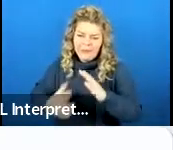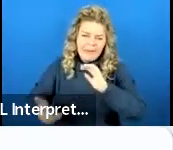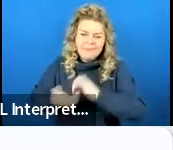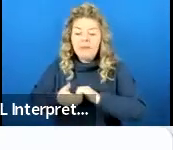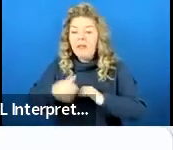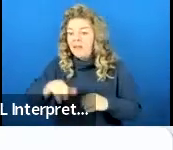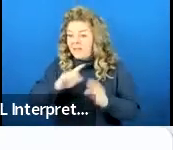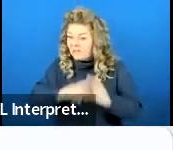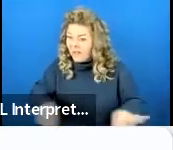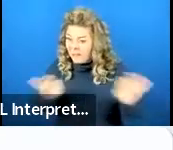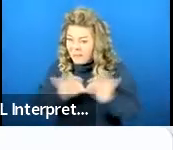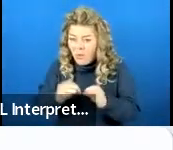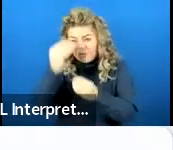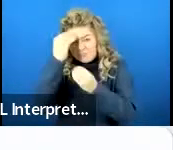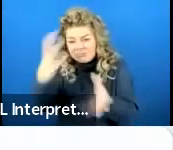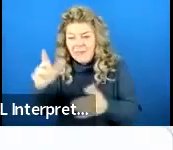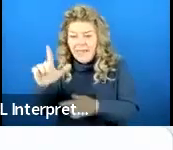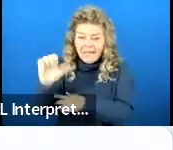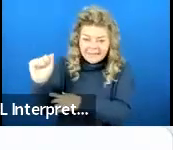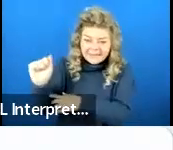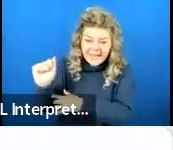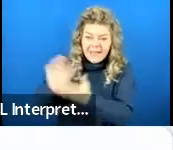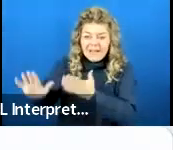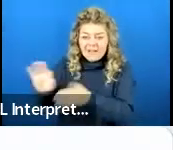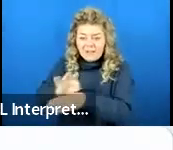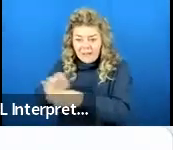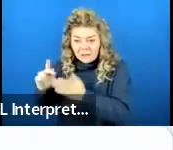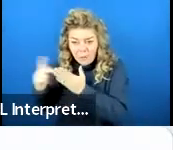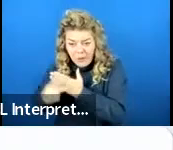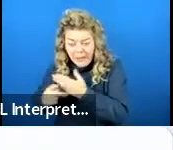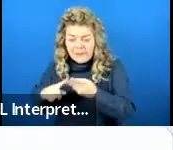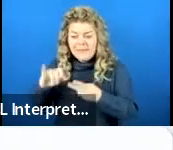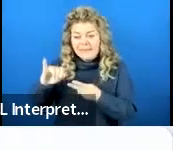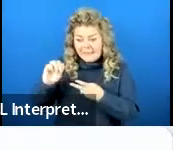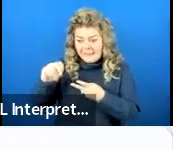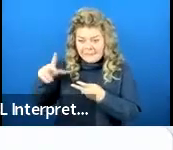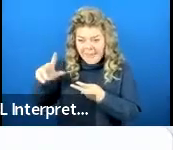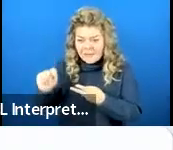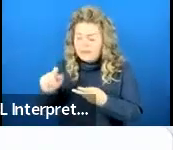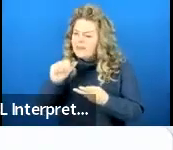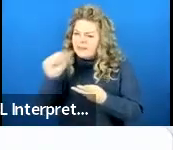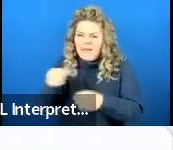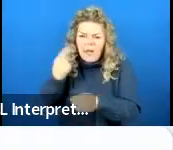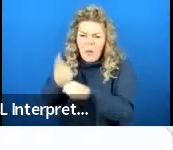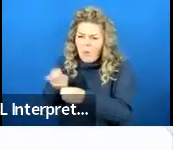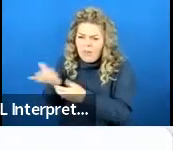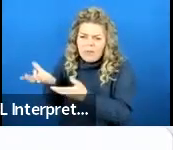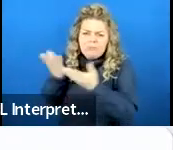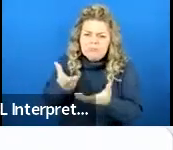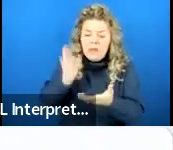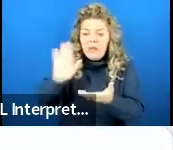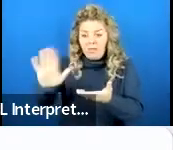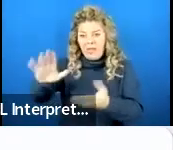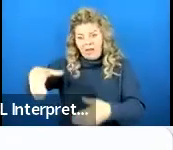to highlight that both the LSA Collegiate Fellows Program and Impact are not only bringing to campus outstanding scholars